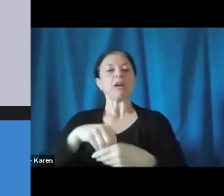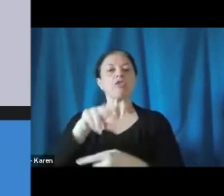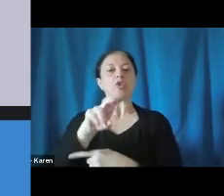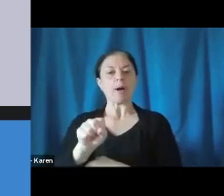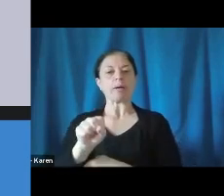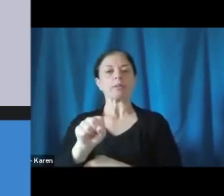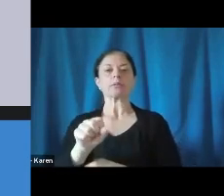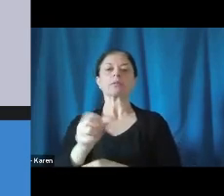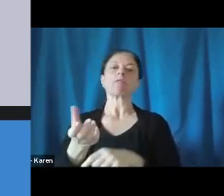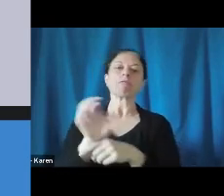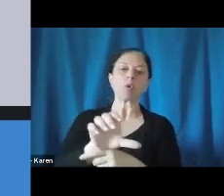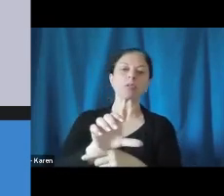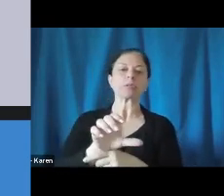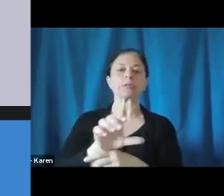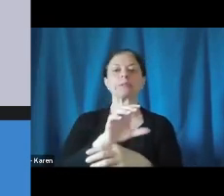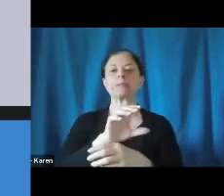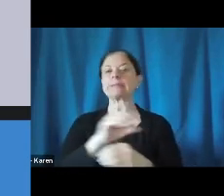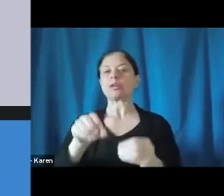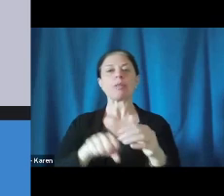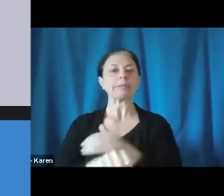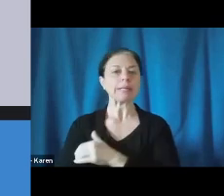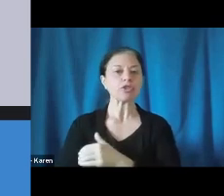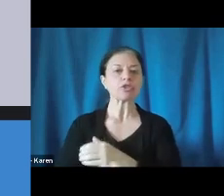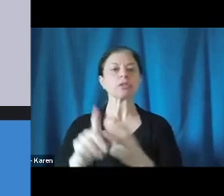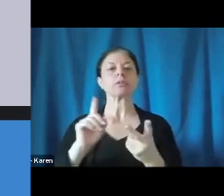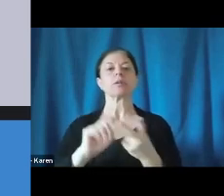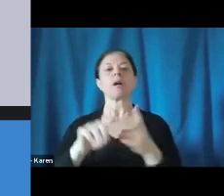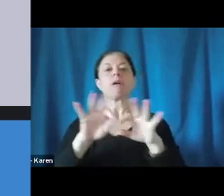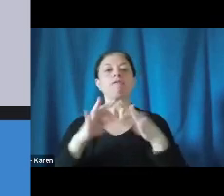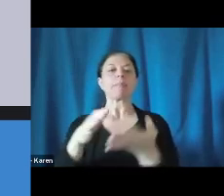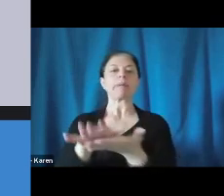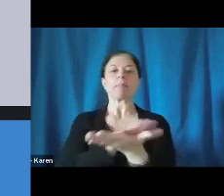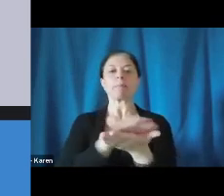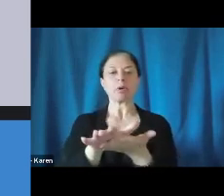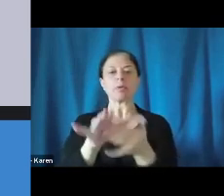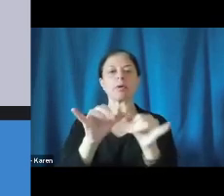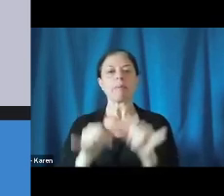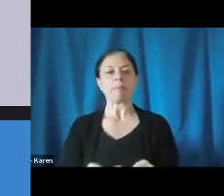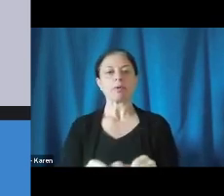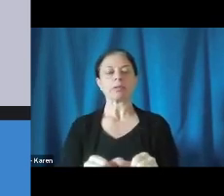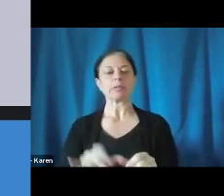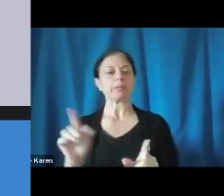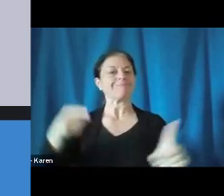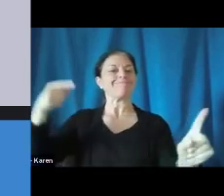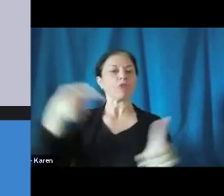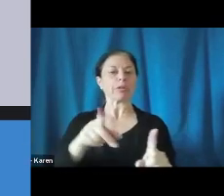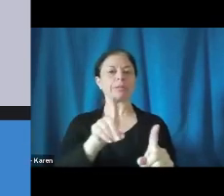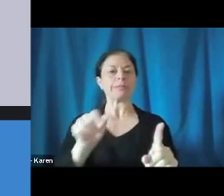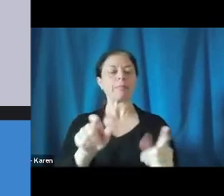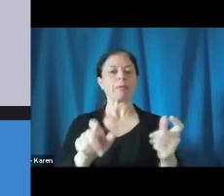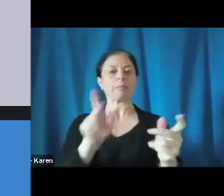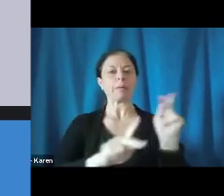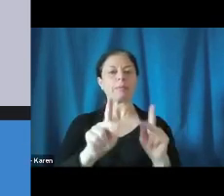fixing or segregating disability. Eugenic gained traction in the US, advocating for forced sterilization and